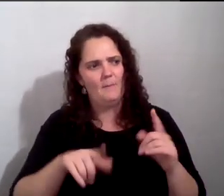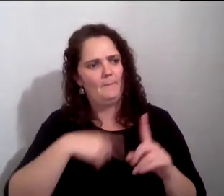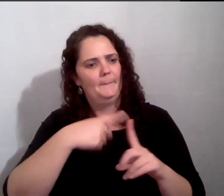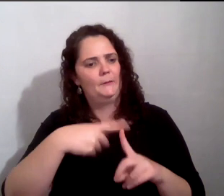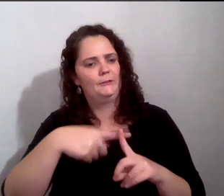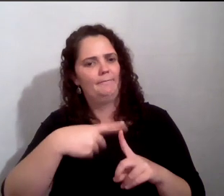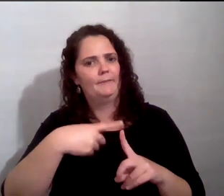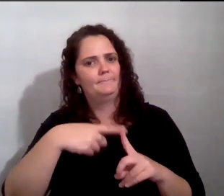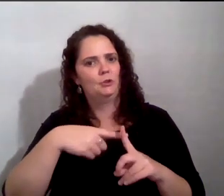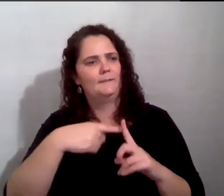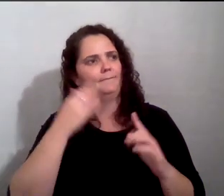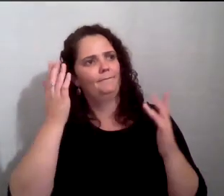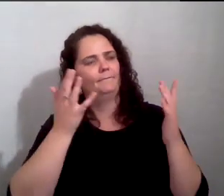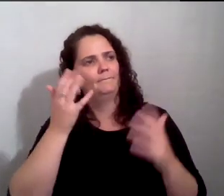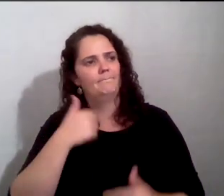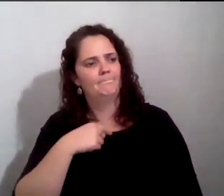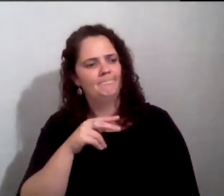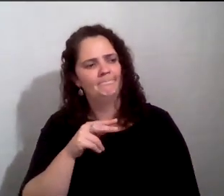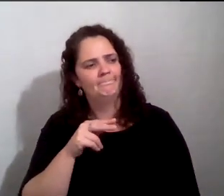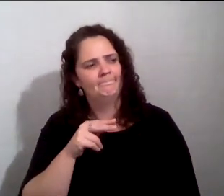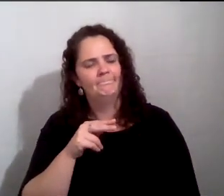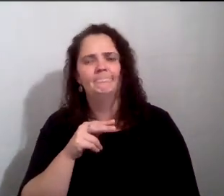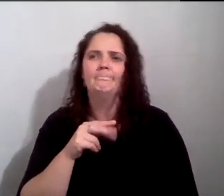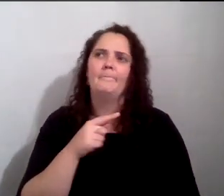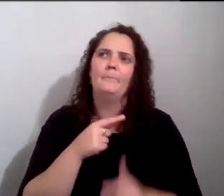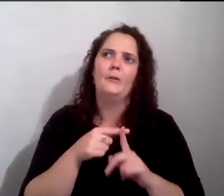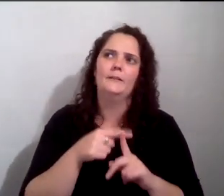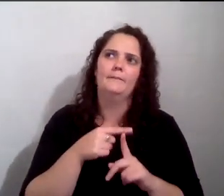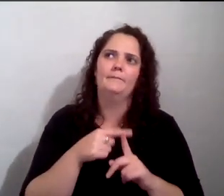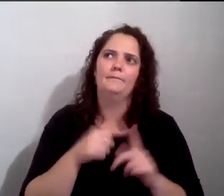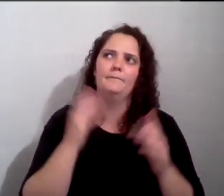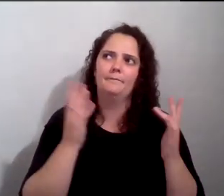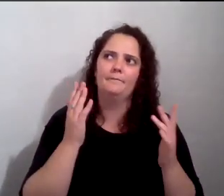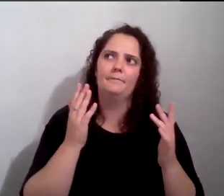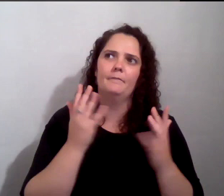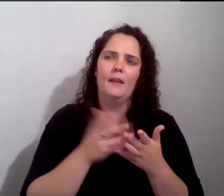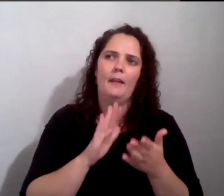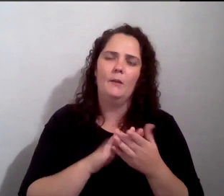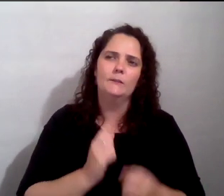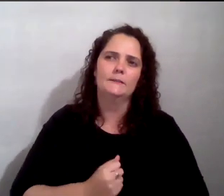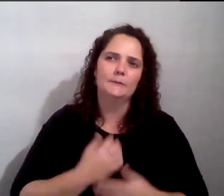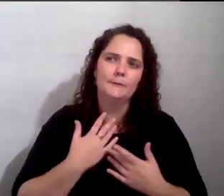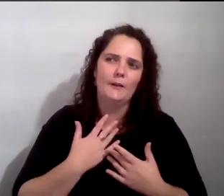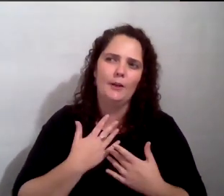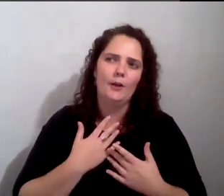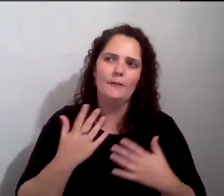thing about optimism, I started to think well how does optimism in a way relate to say inspiration? So it's sort of like